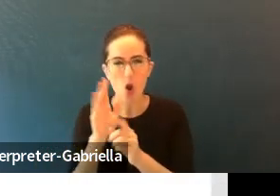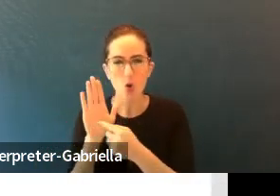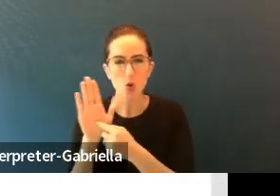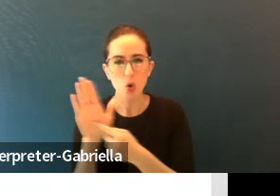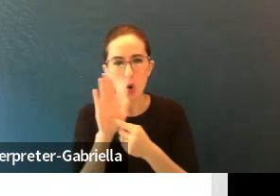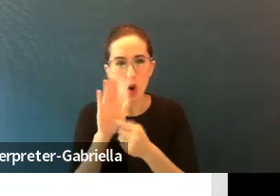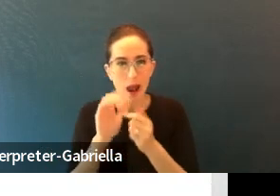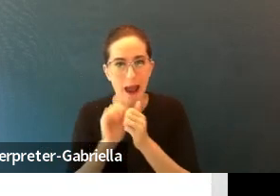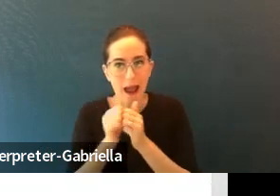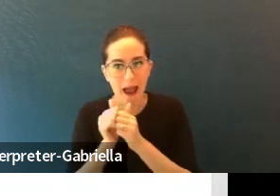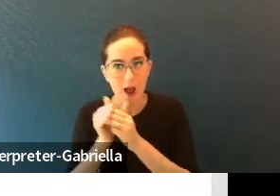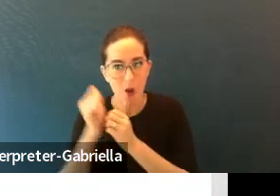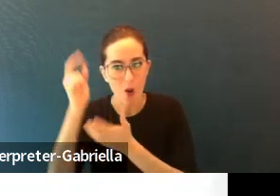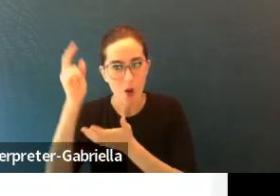So we're still on biology.